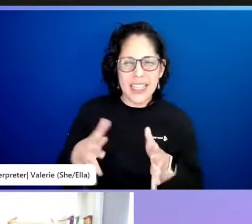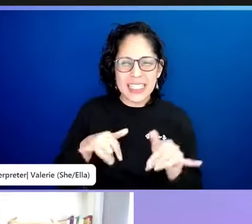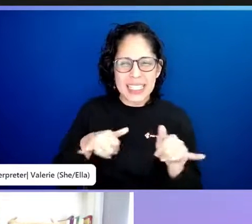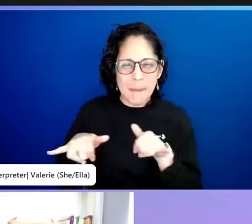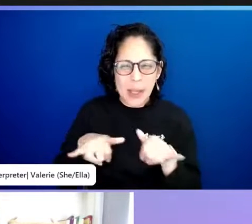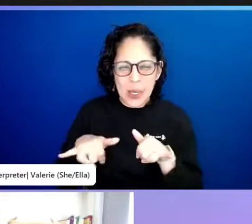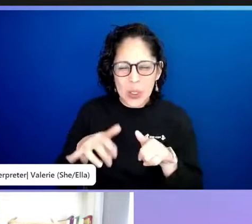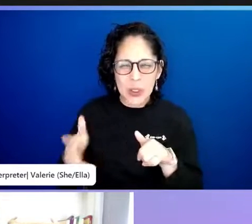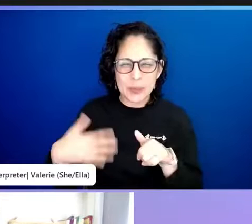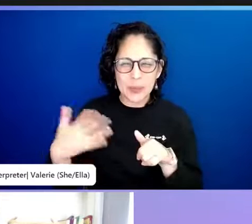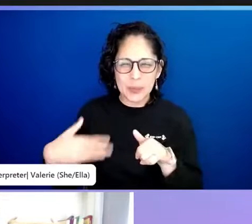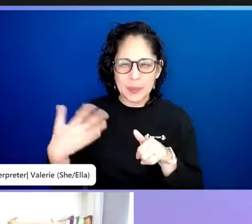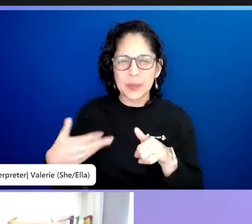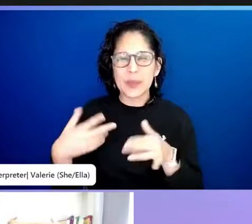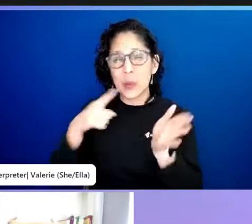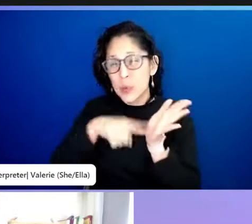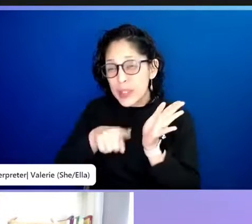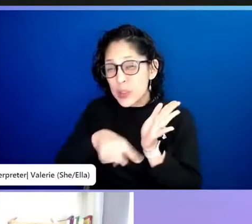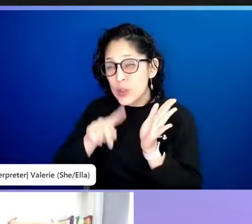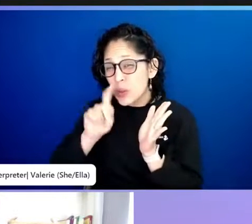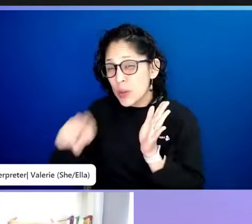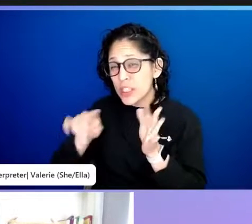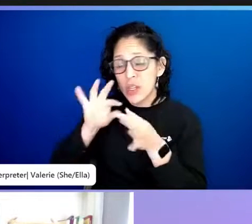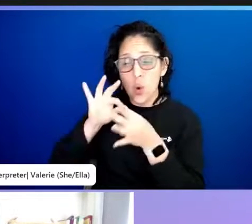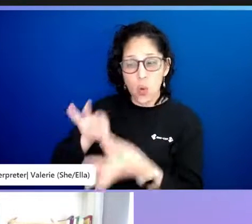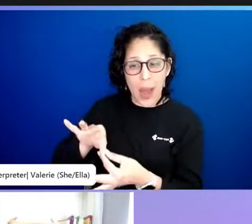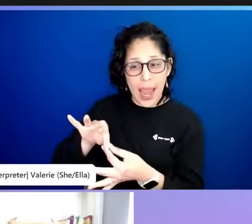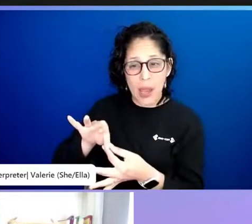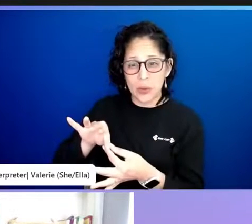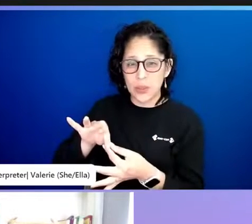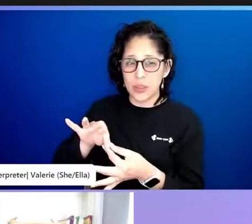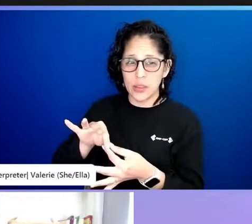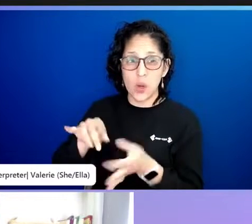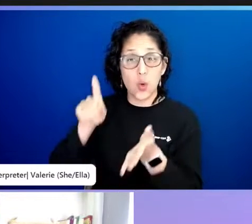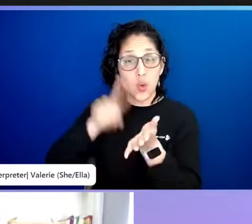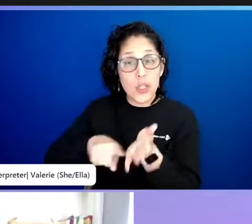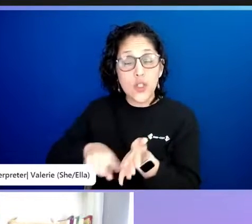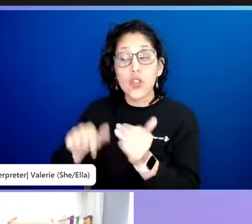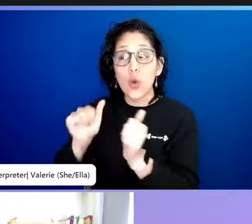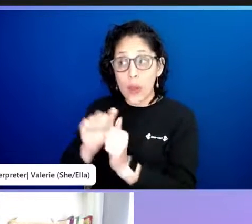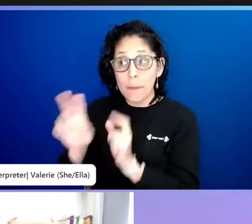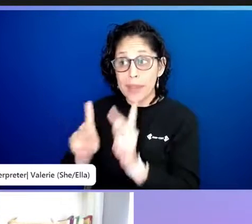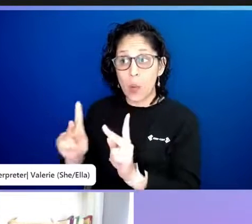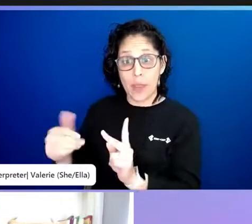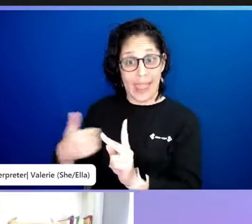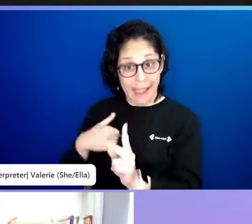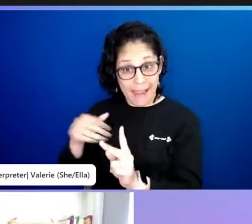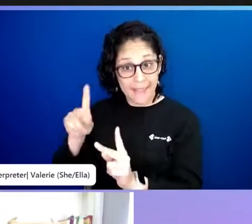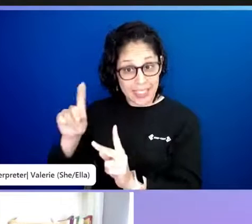um research question around researching with people who have disabilities and I think some